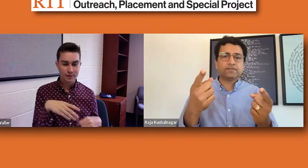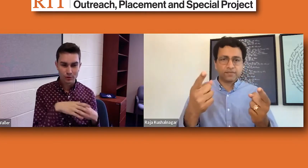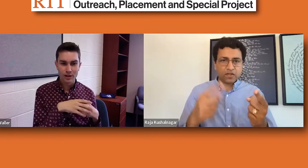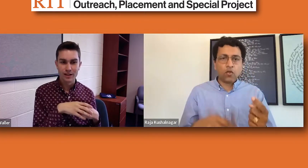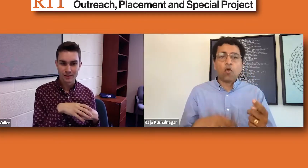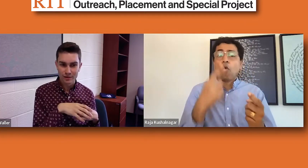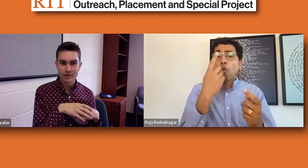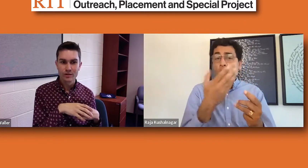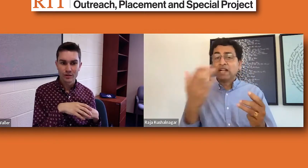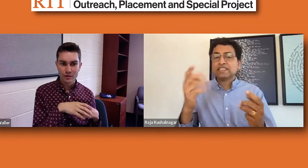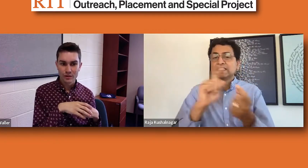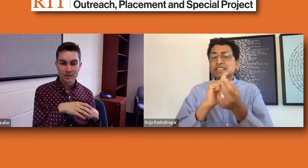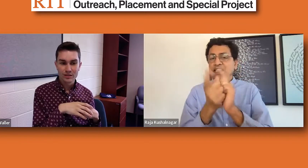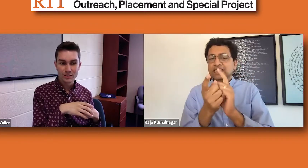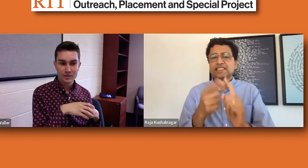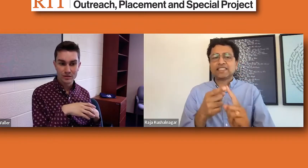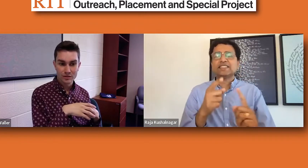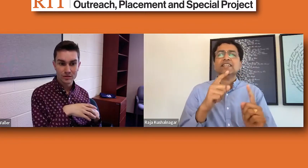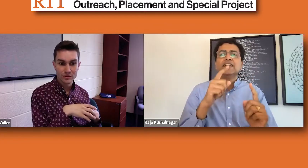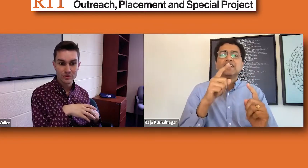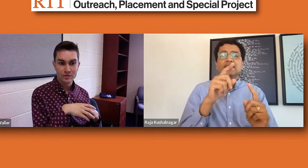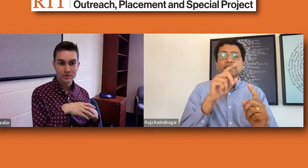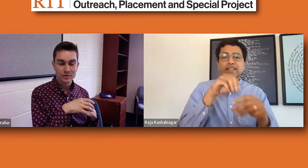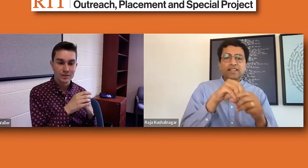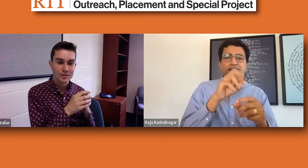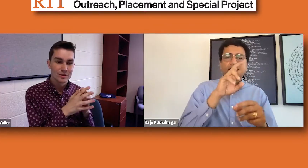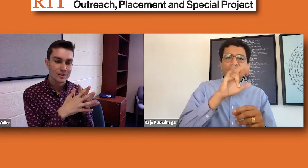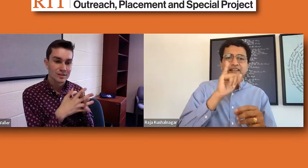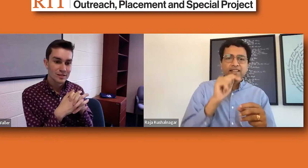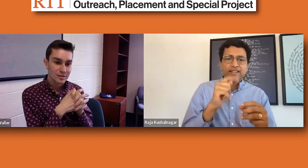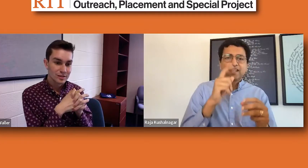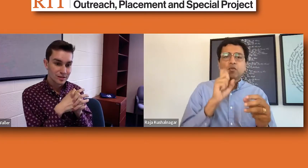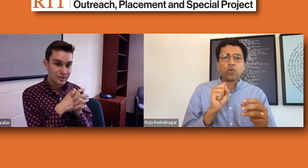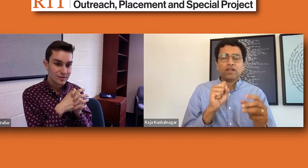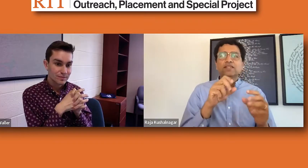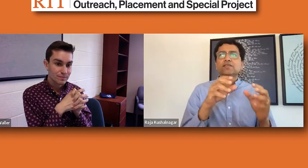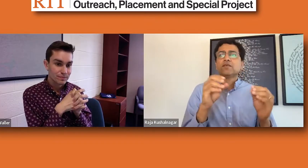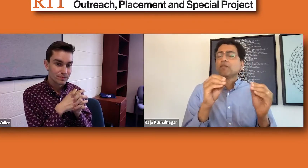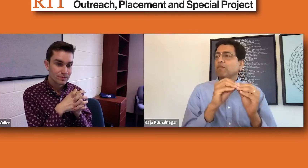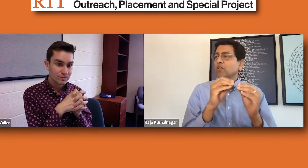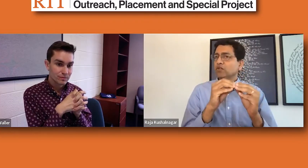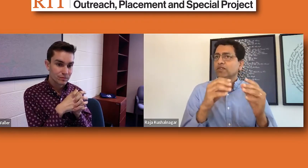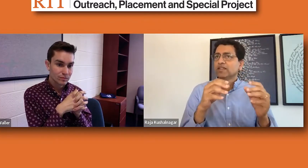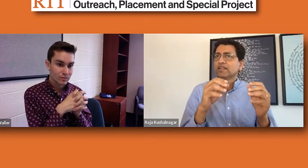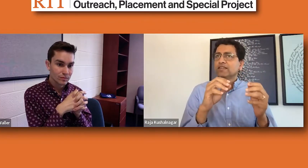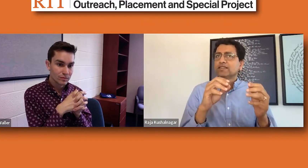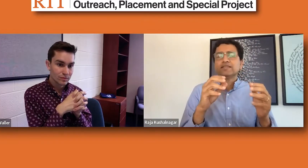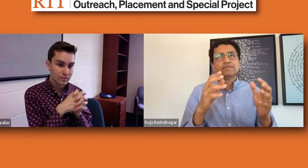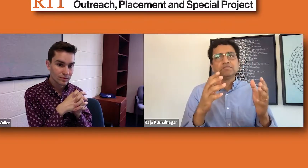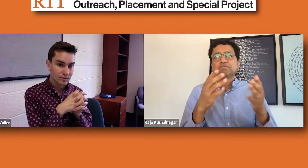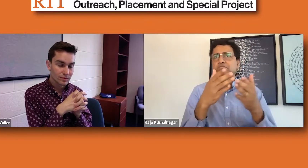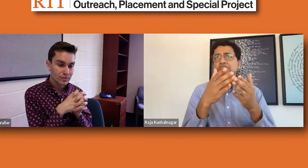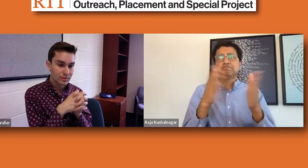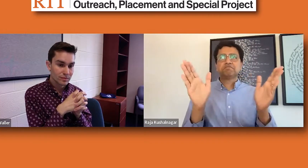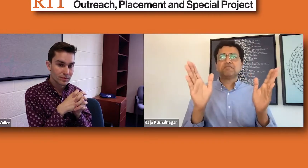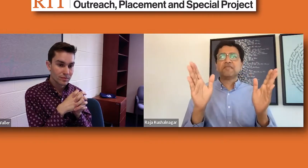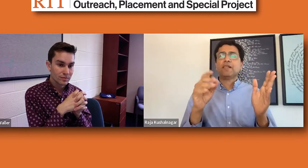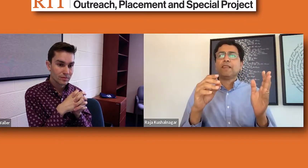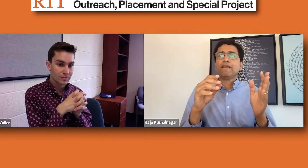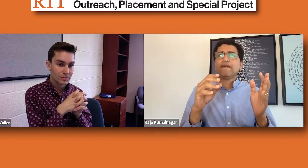Yes, it's still very collaborative. The one thing that has changed RIT was more,